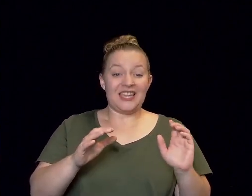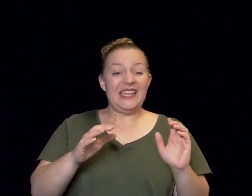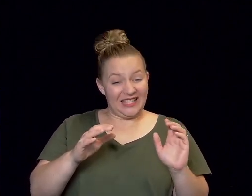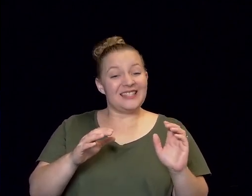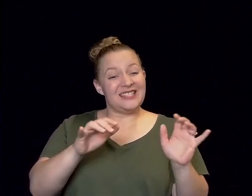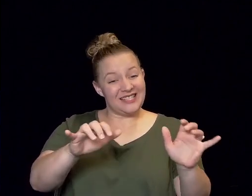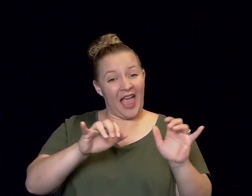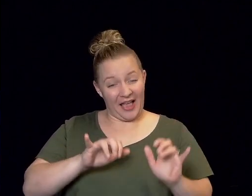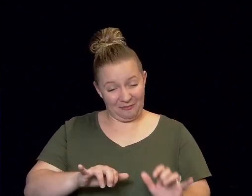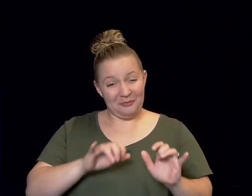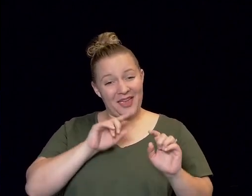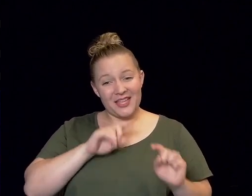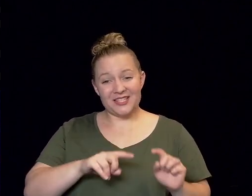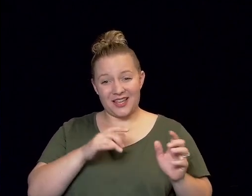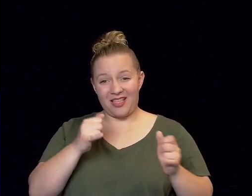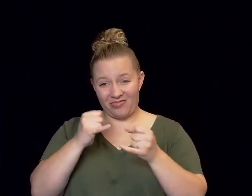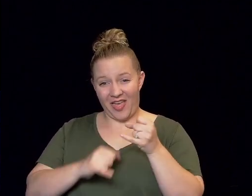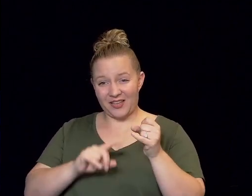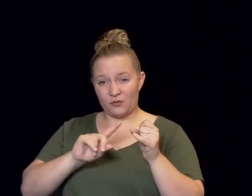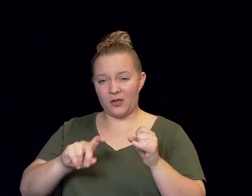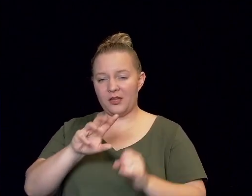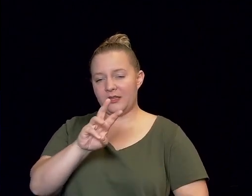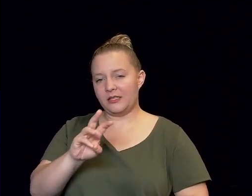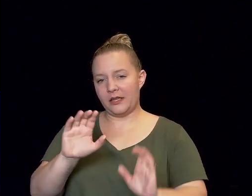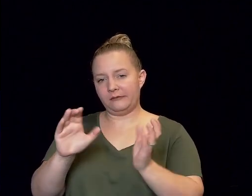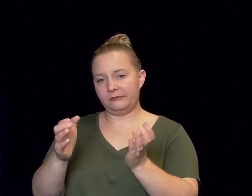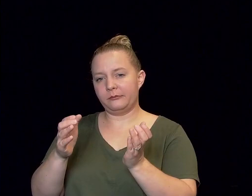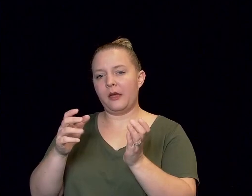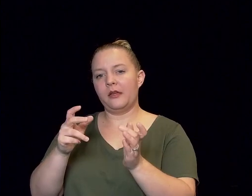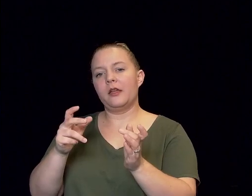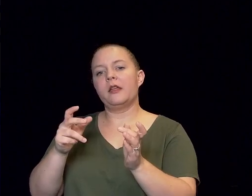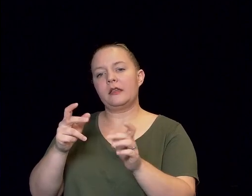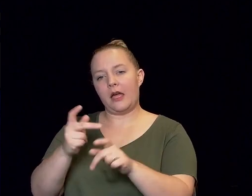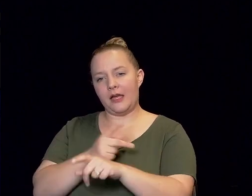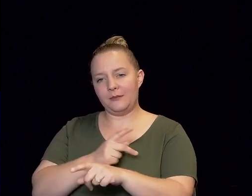And then, taking a look at the last question, 6 times -11. Now, make sure that you include